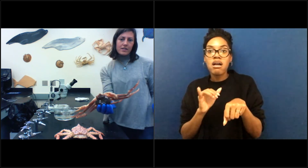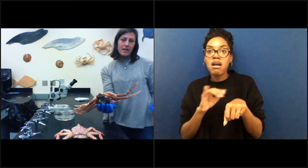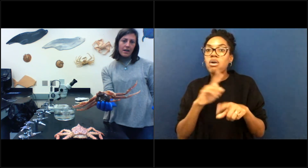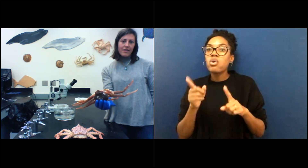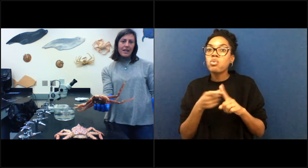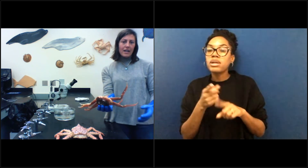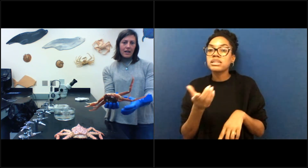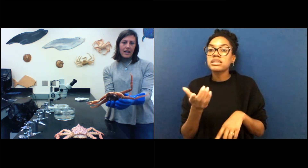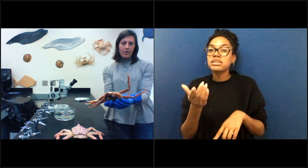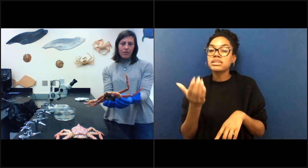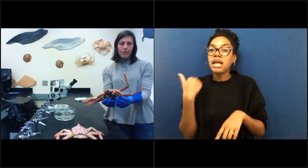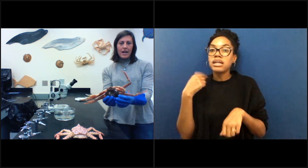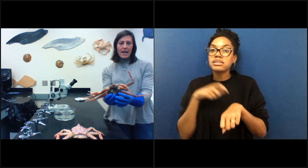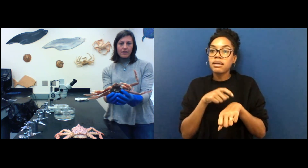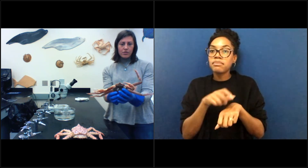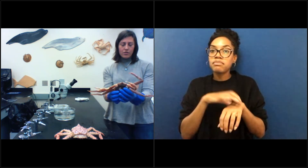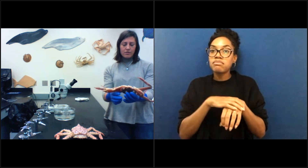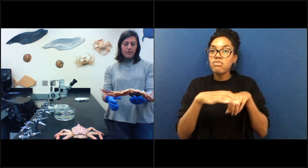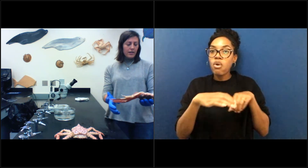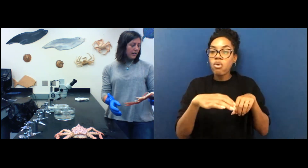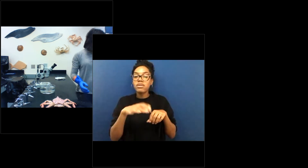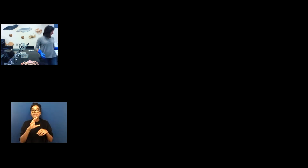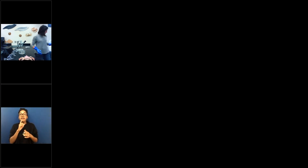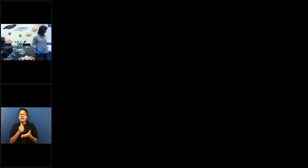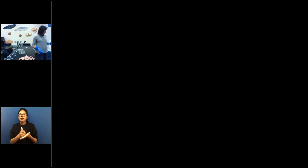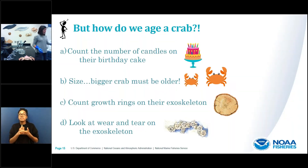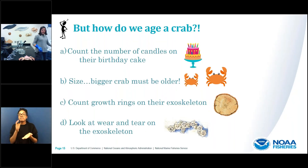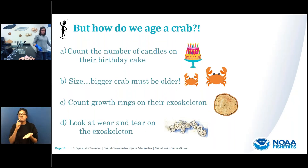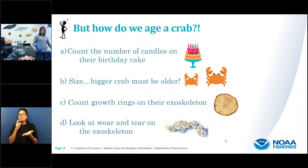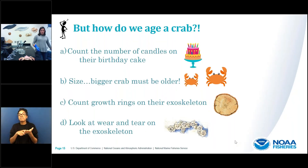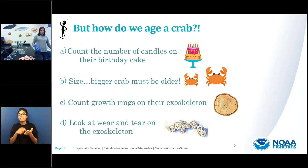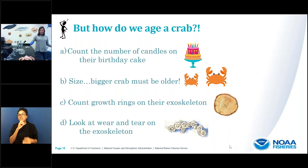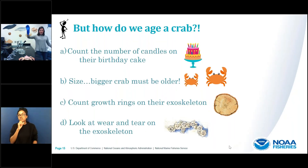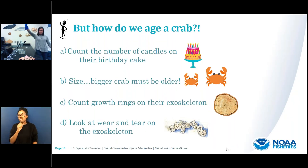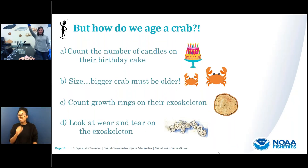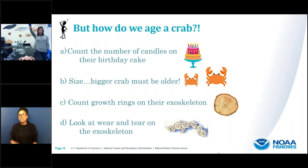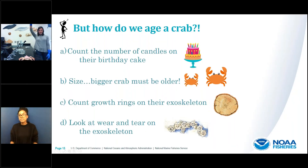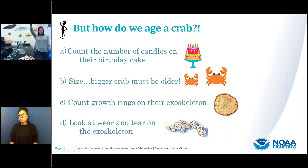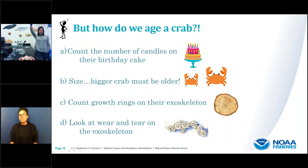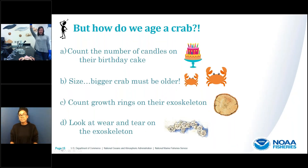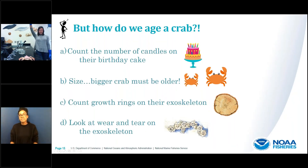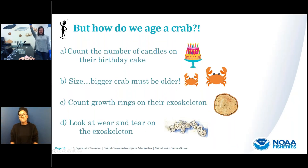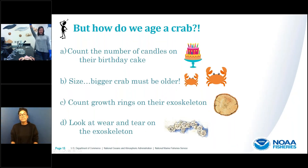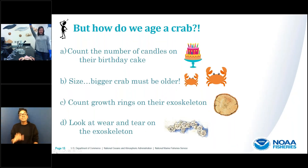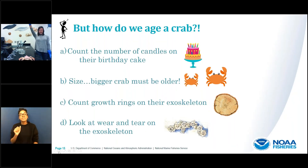which is kind of an indicator for age. So, raise your hand if you like SpongeBob.